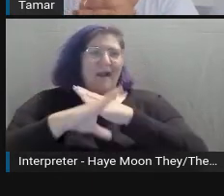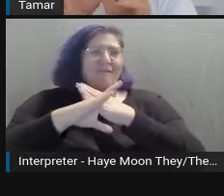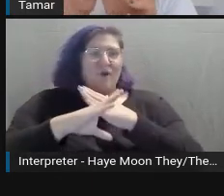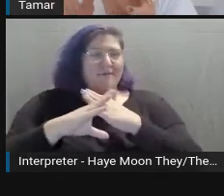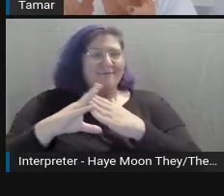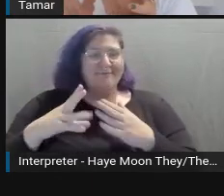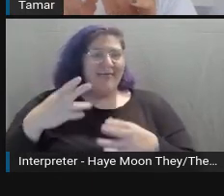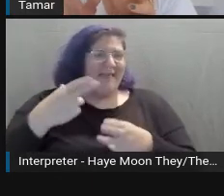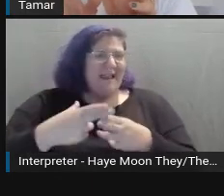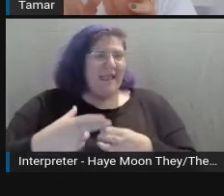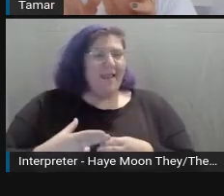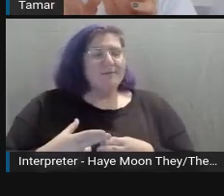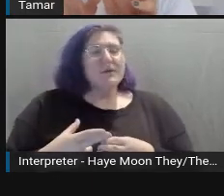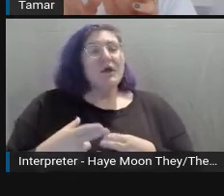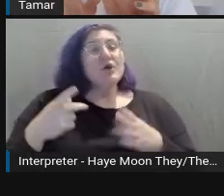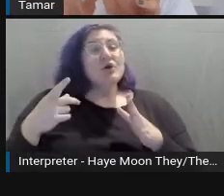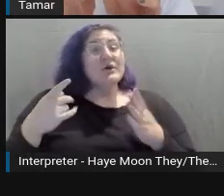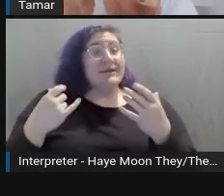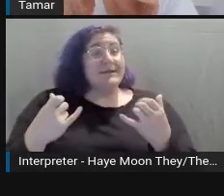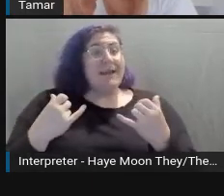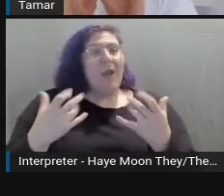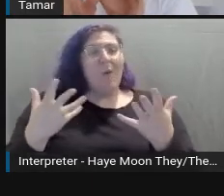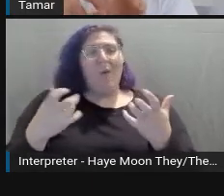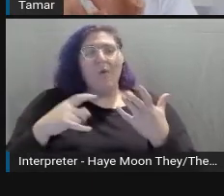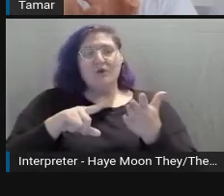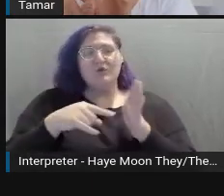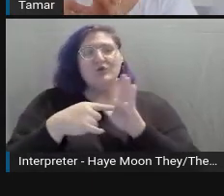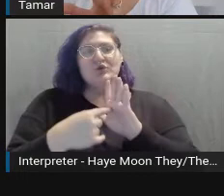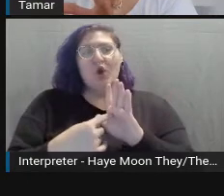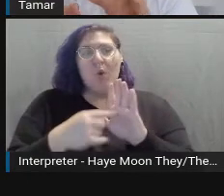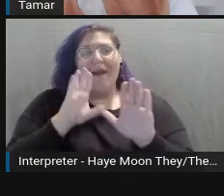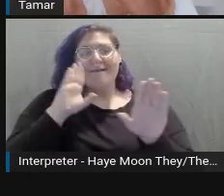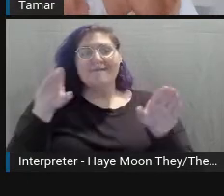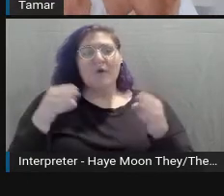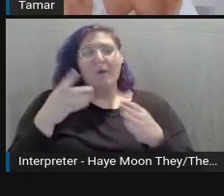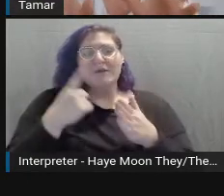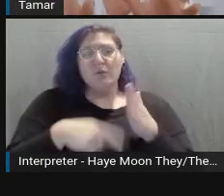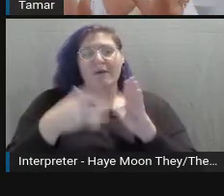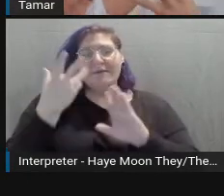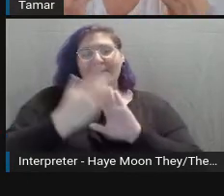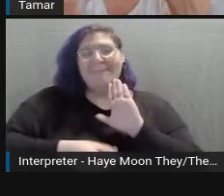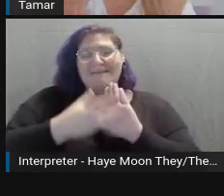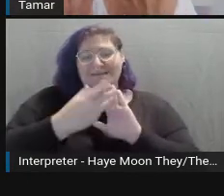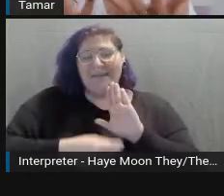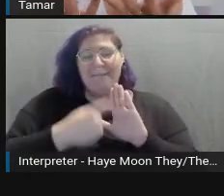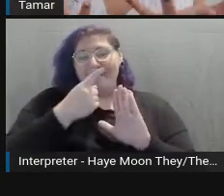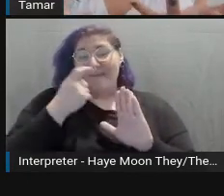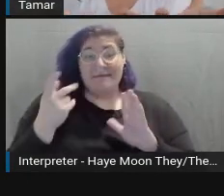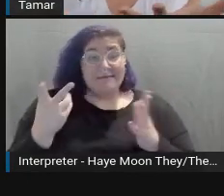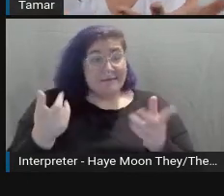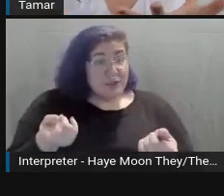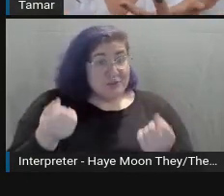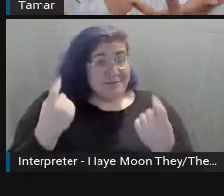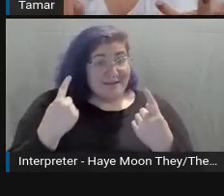to focus here on what we are missing. Because technically, if a screen reader is navigating